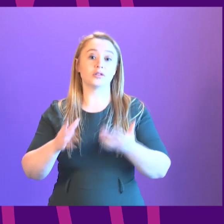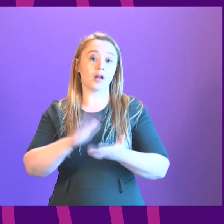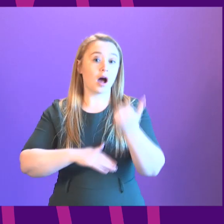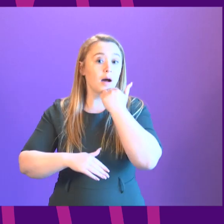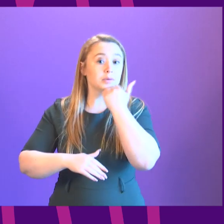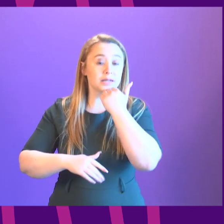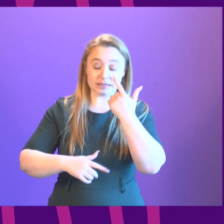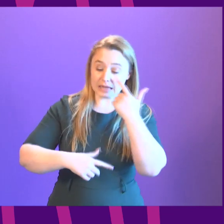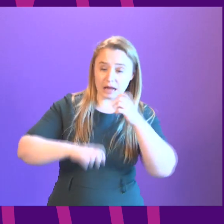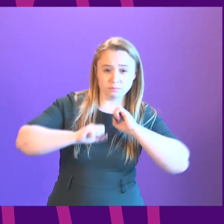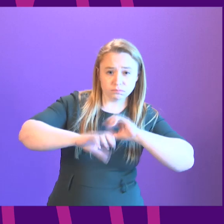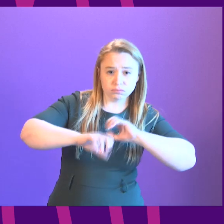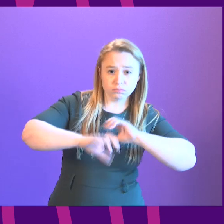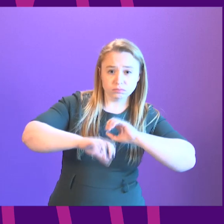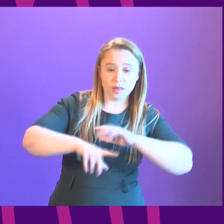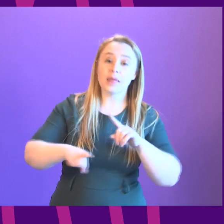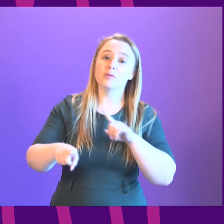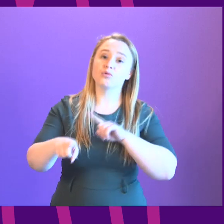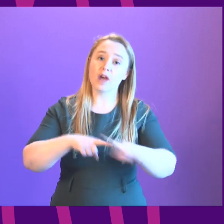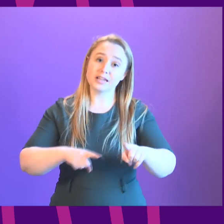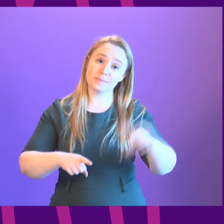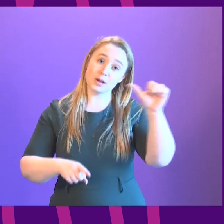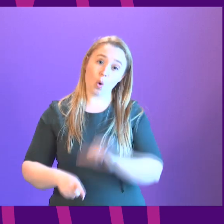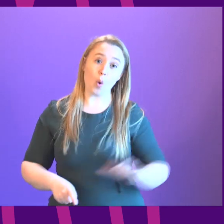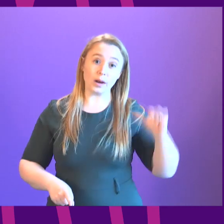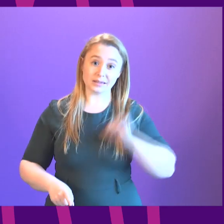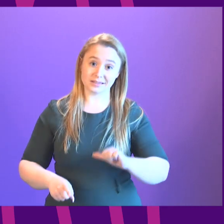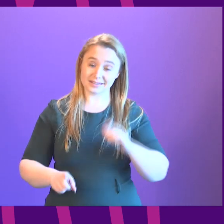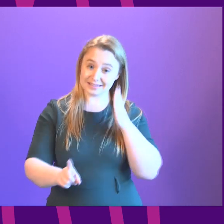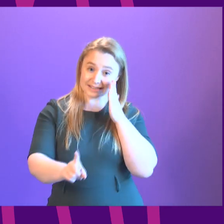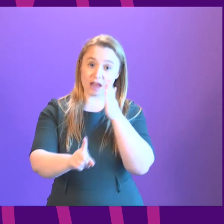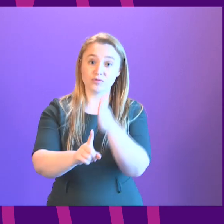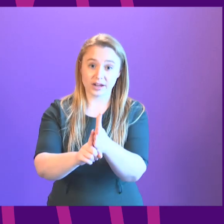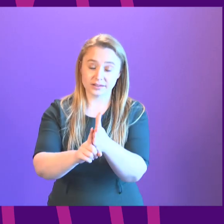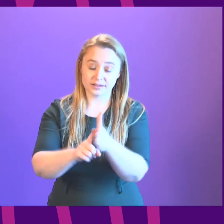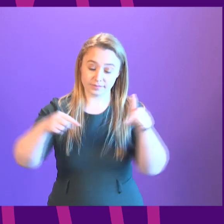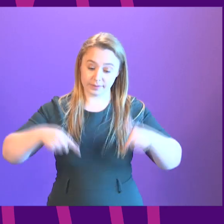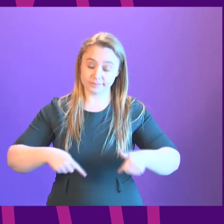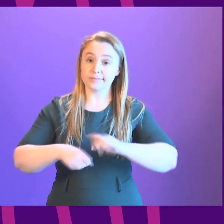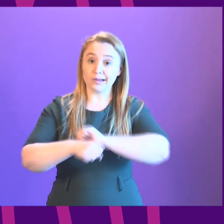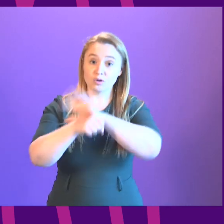I have also tried to be frank. We are dealing with a virus that we have always known to